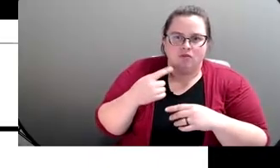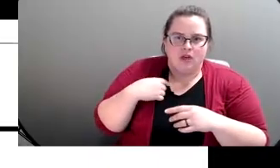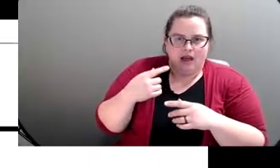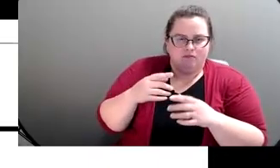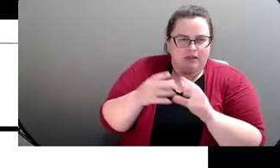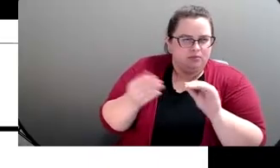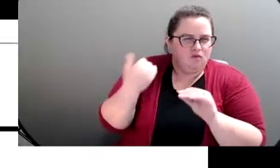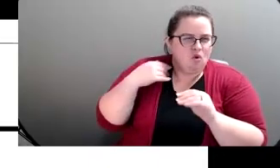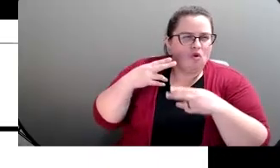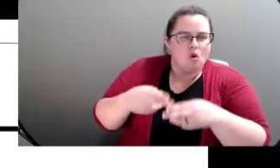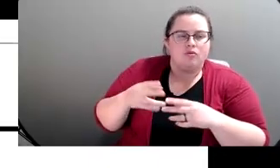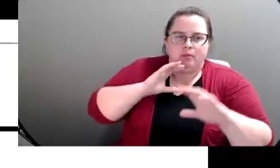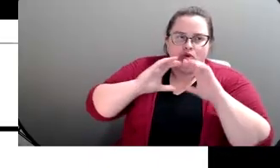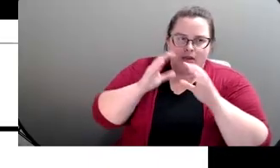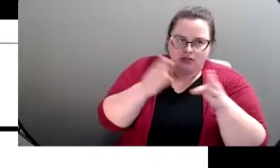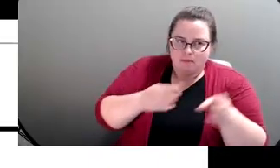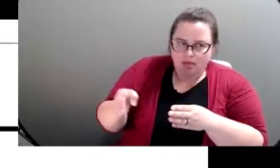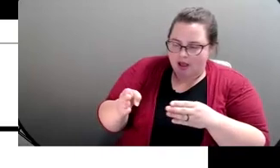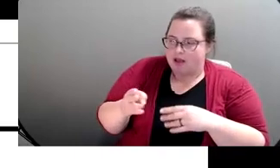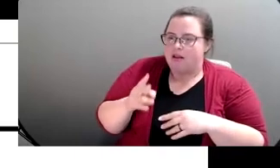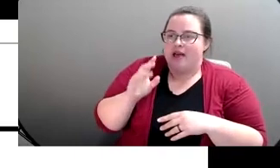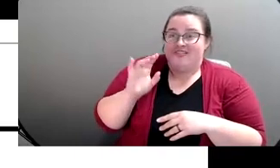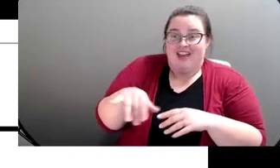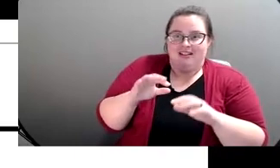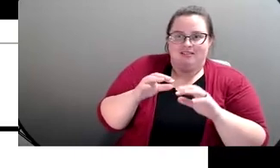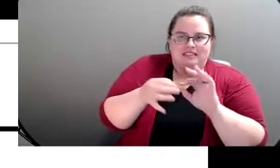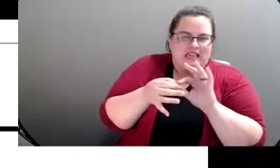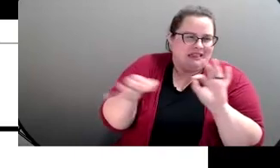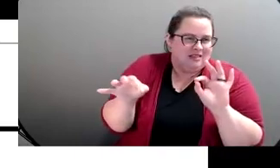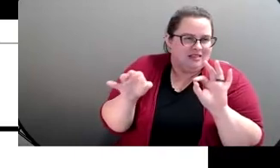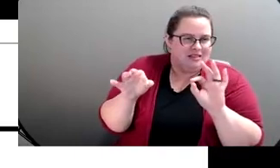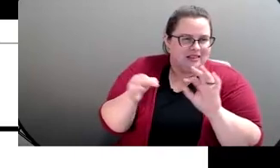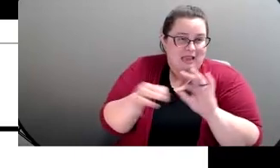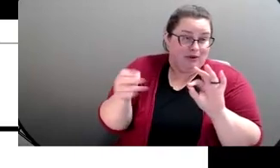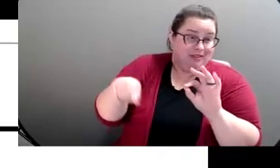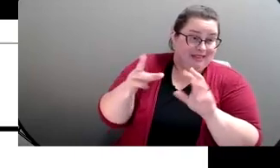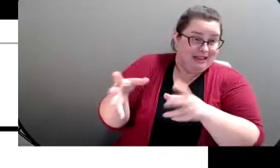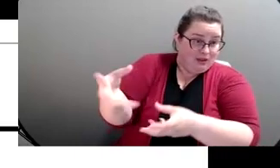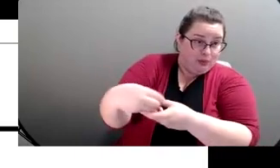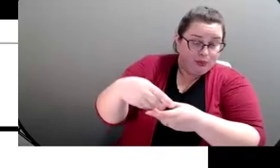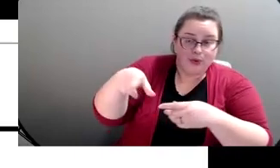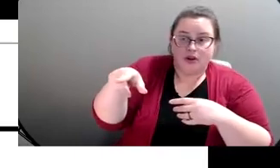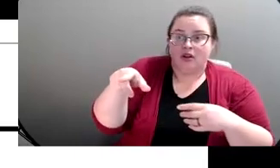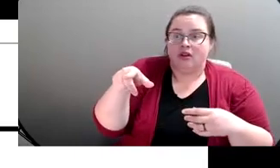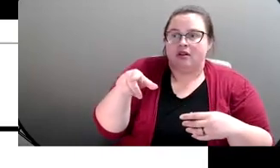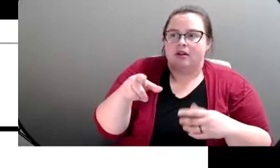And this is the language that is there. It, you know, really, to make your communication plan